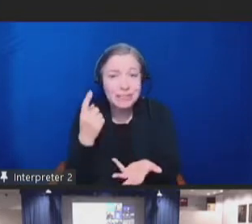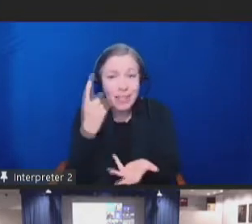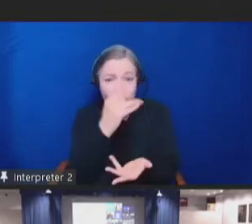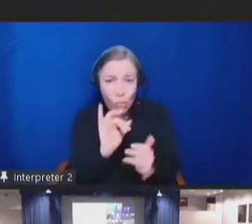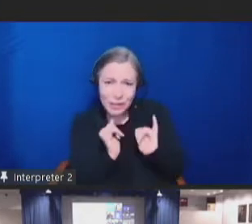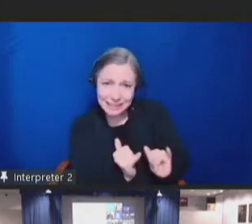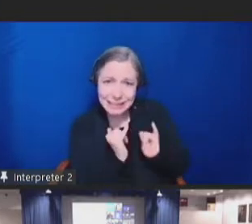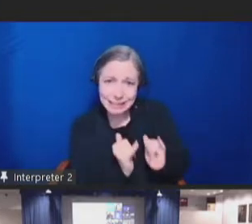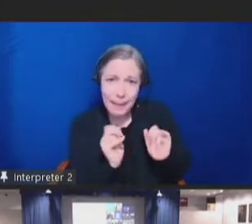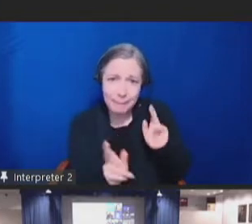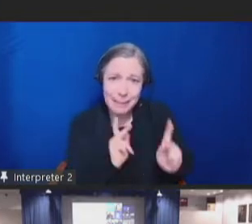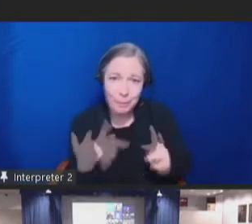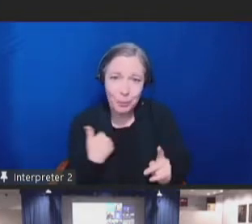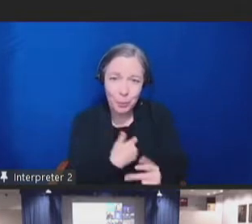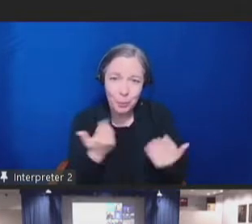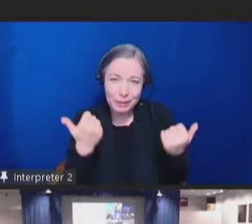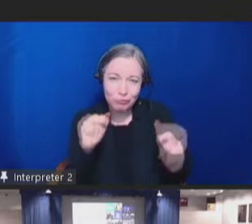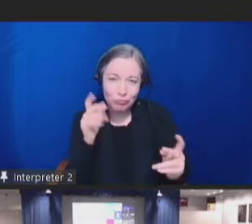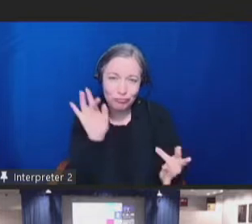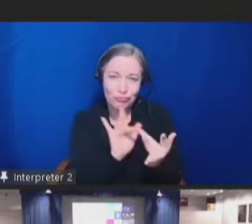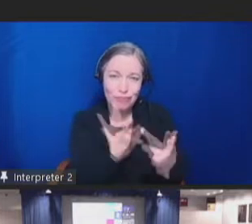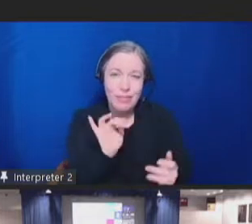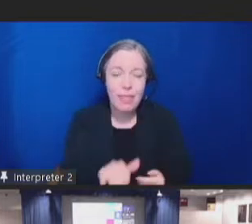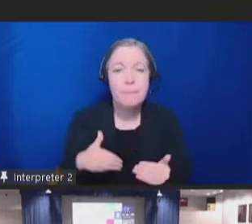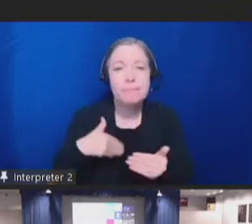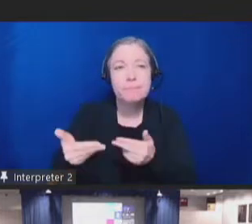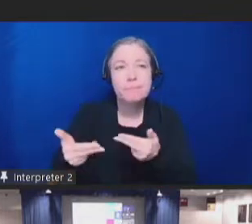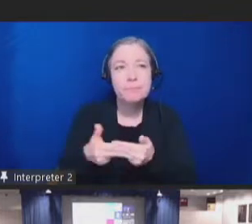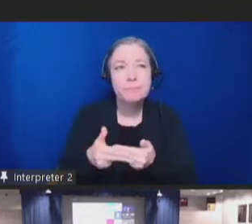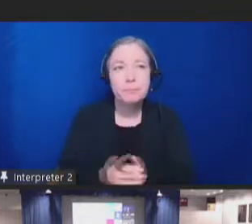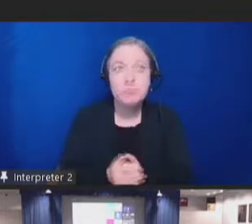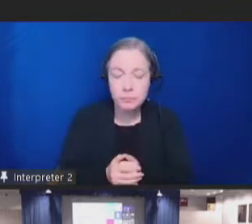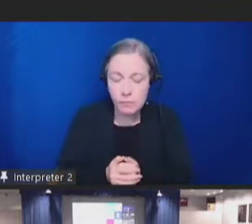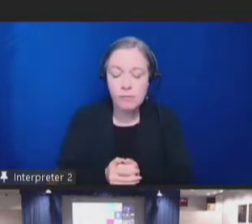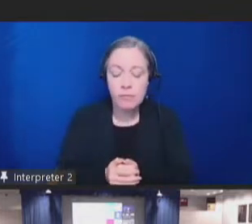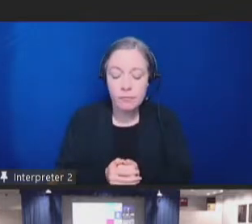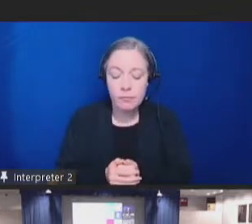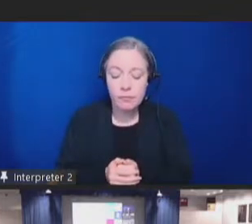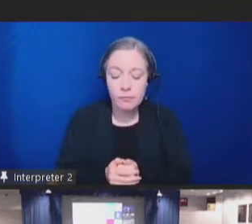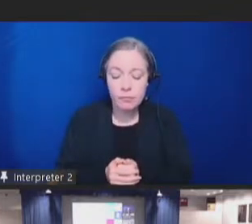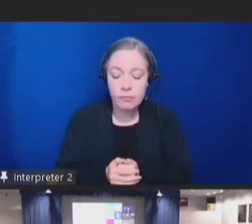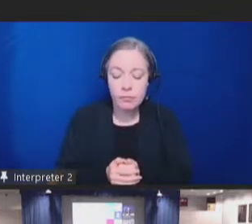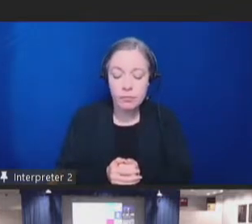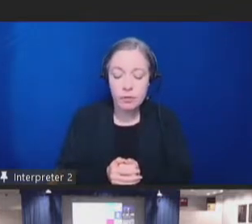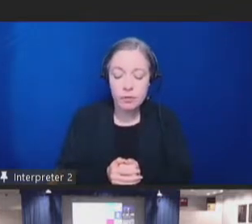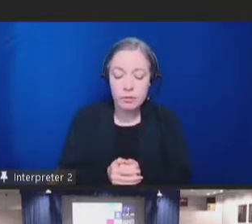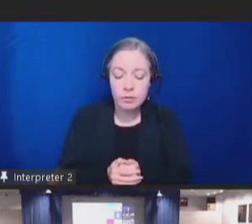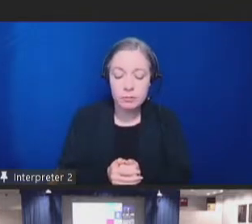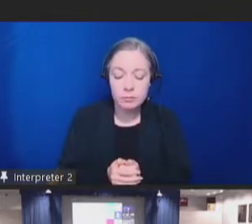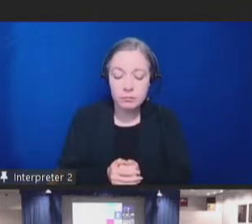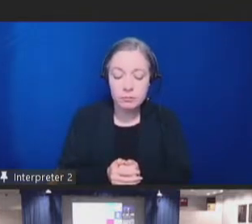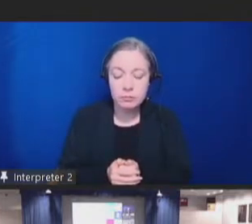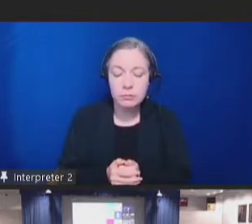Next slide, please. And so, on -- in terms of our organizational partners,